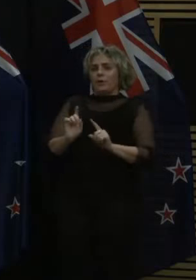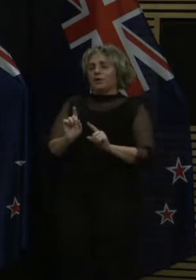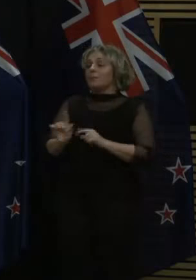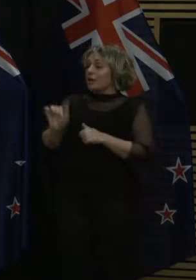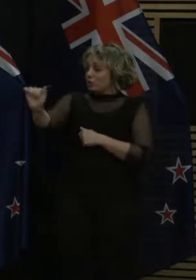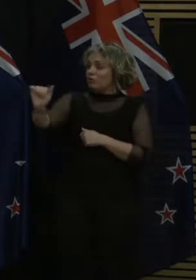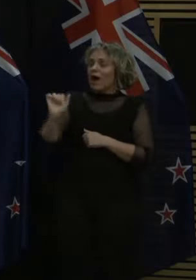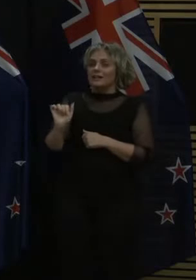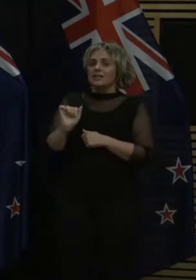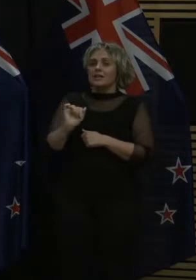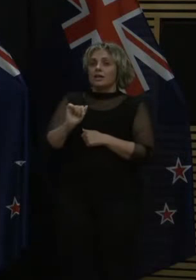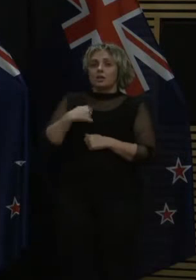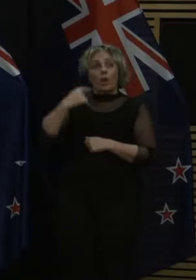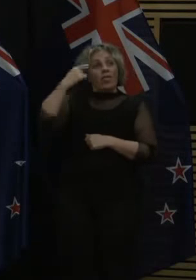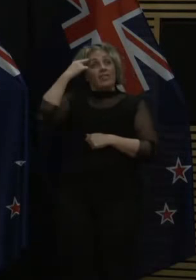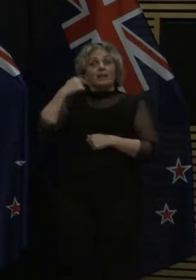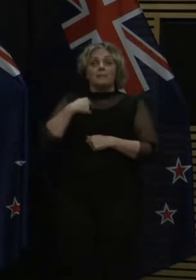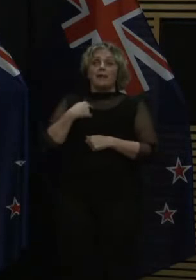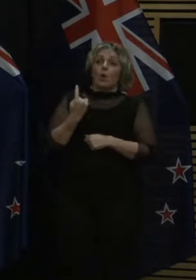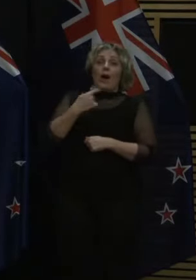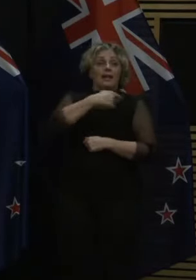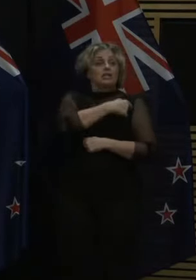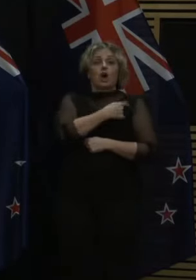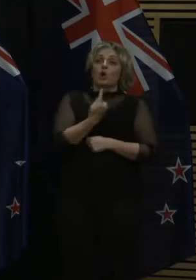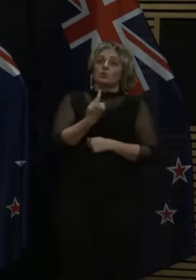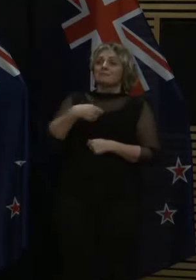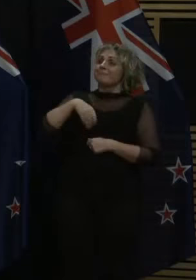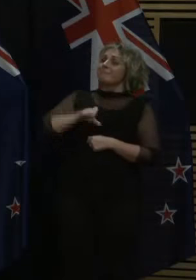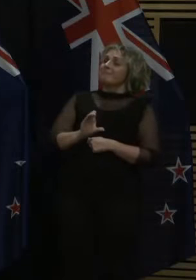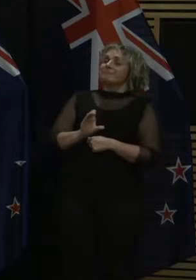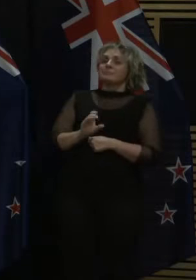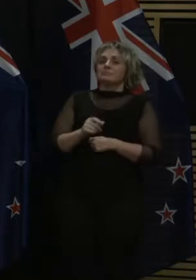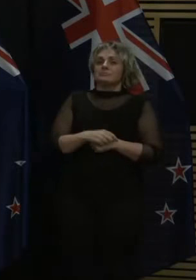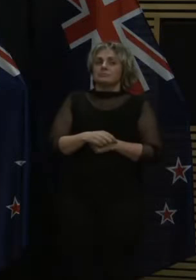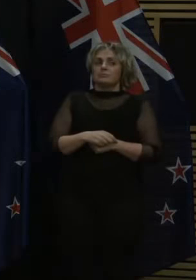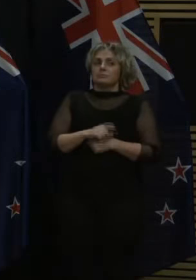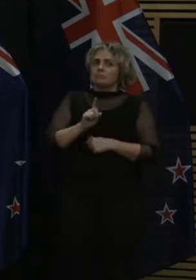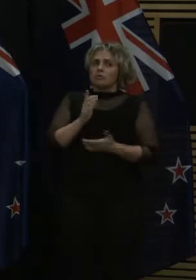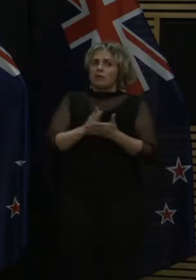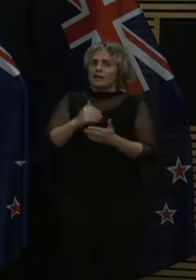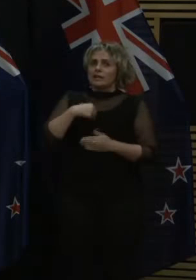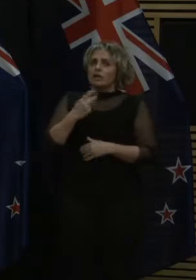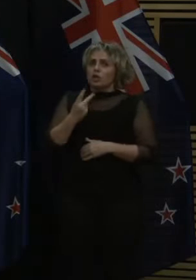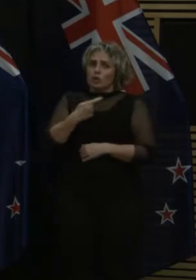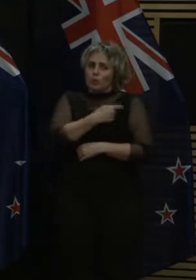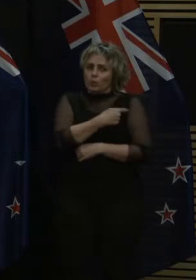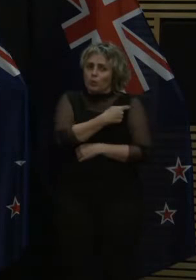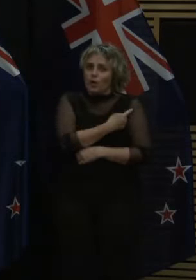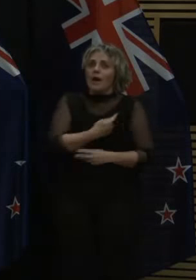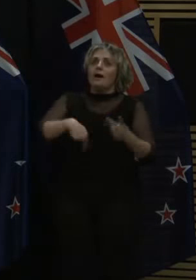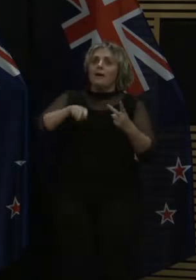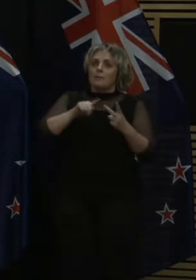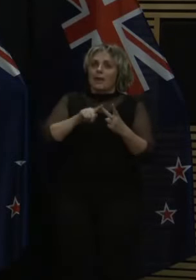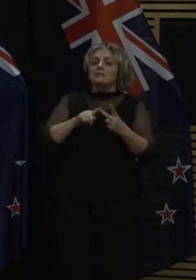have had your two doses or two weeks after? You are right, this is a good reminder, it's